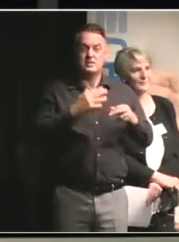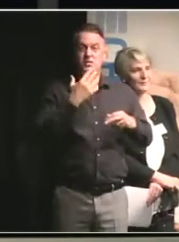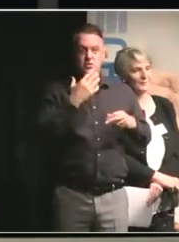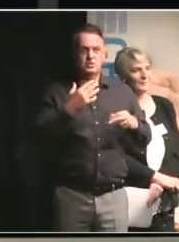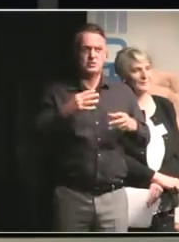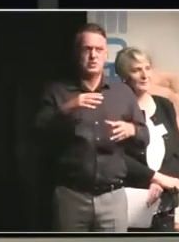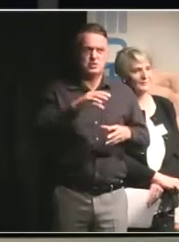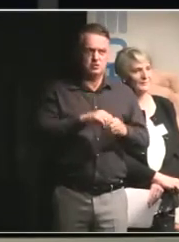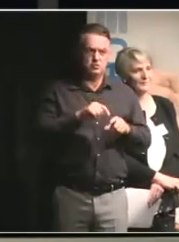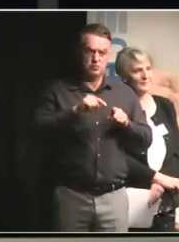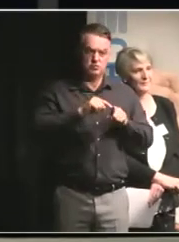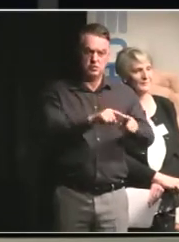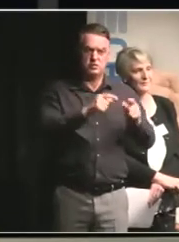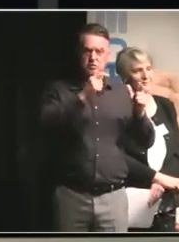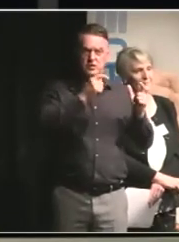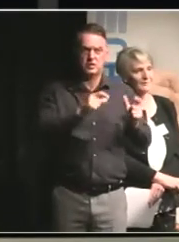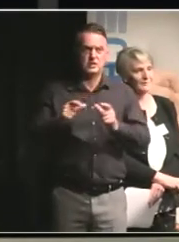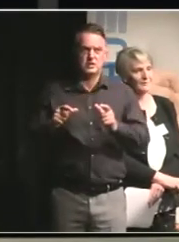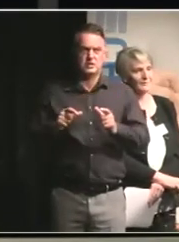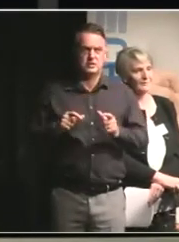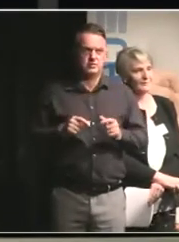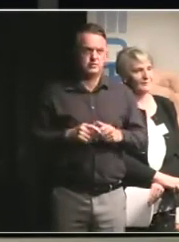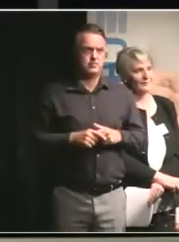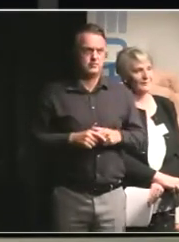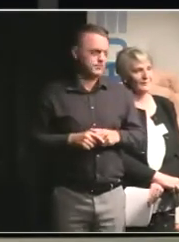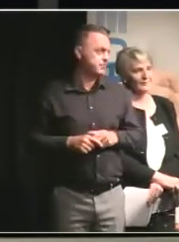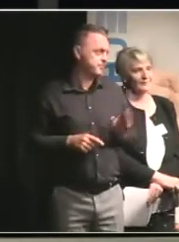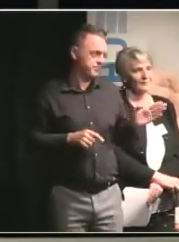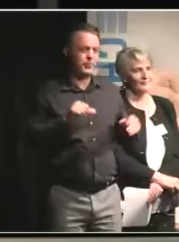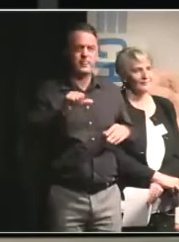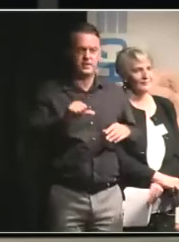of compliance regulations that constancy… PROF. JOHN WARNER: Okay so regulations